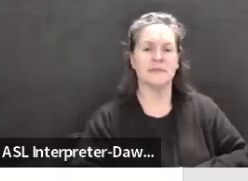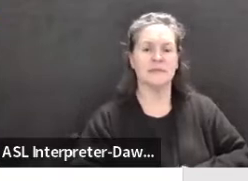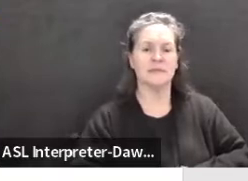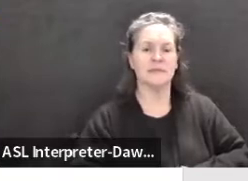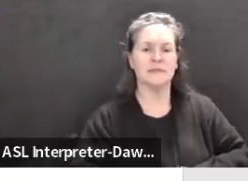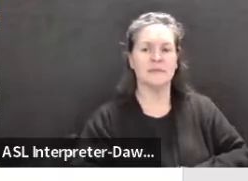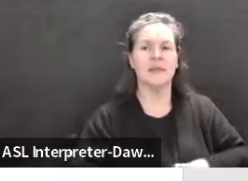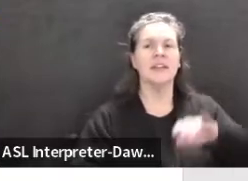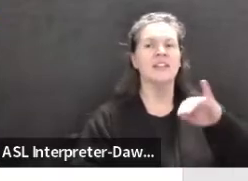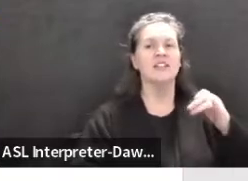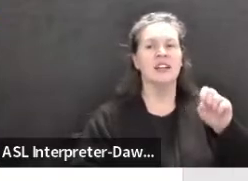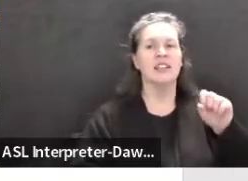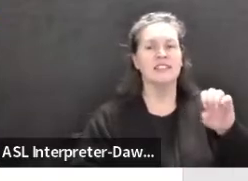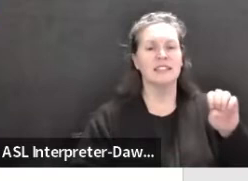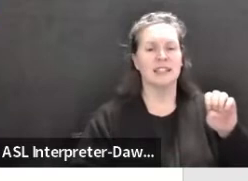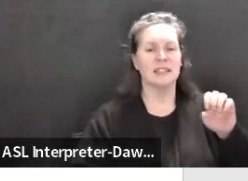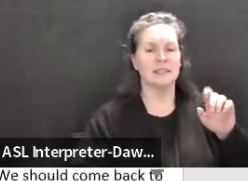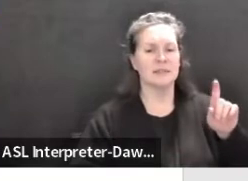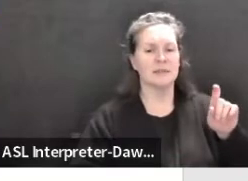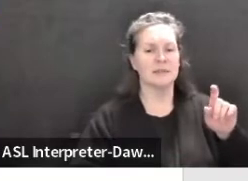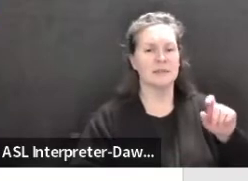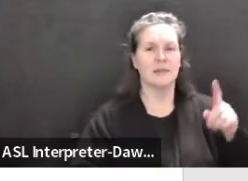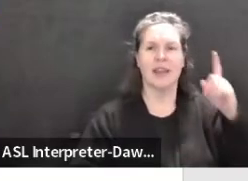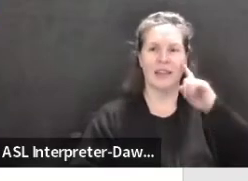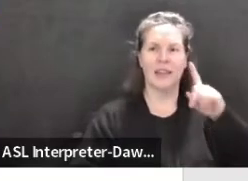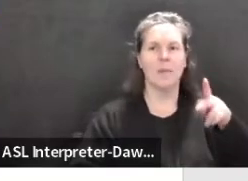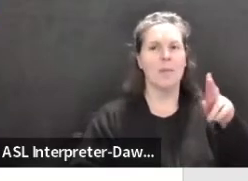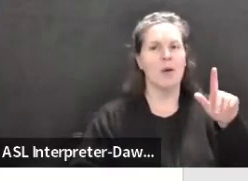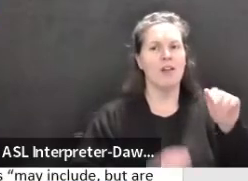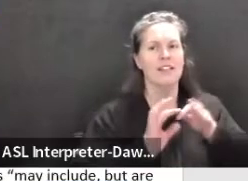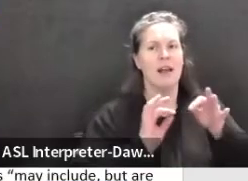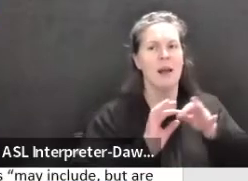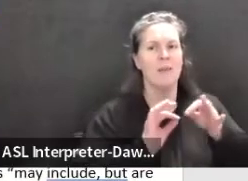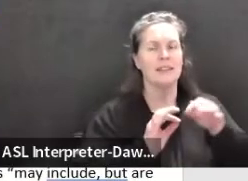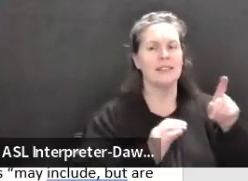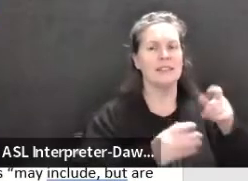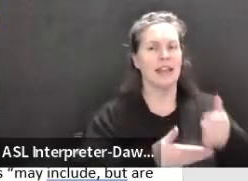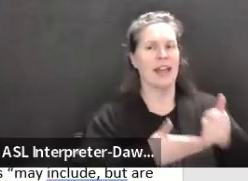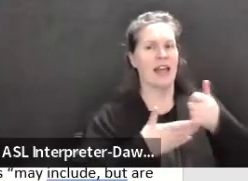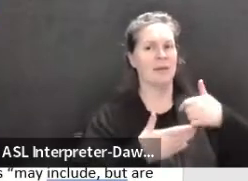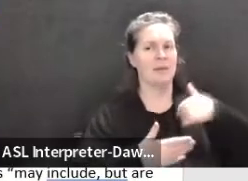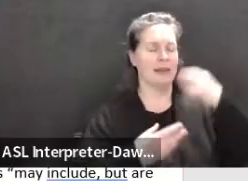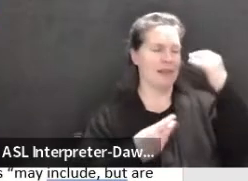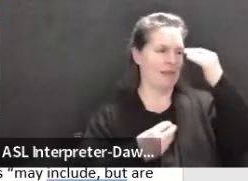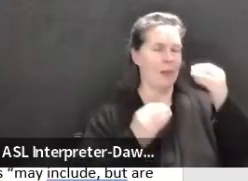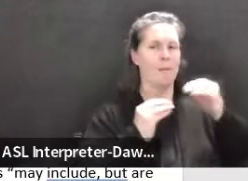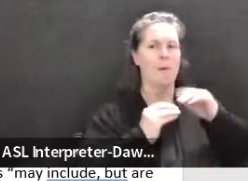Jesse. [Jesse] I think Paula's comments really helped me think more about the question that Christine asked.